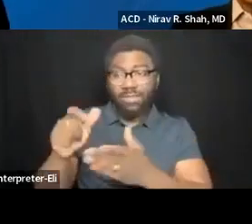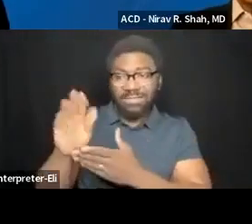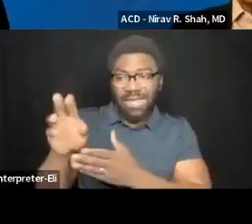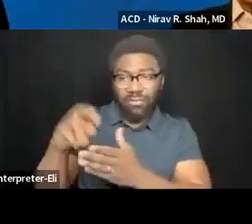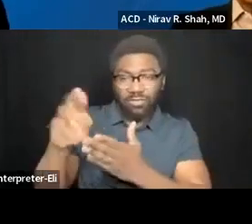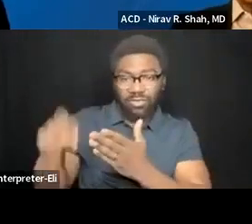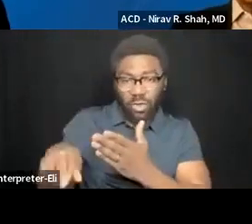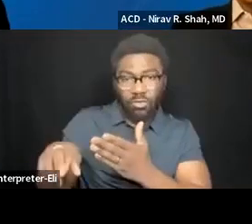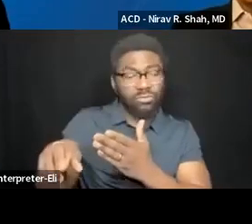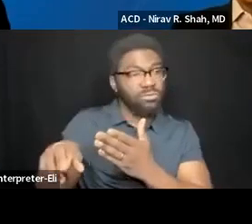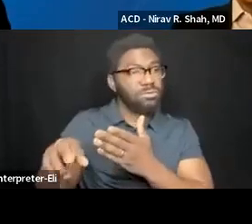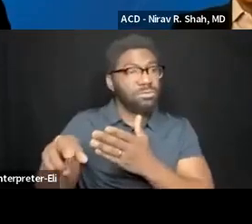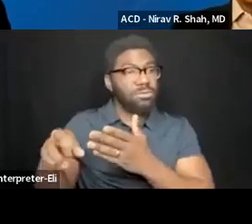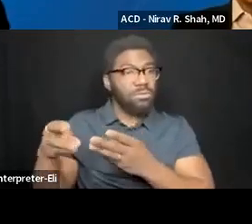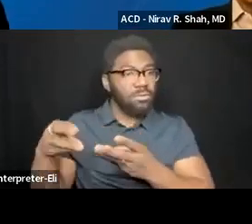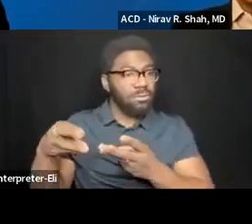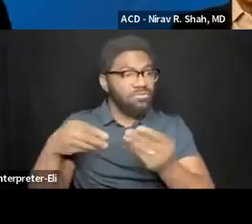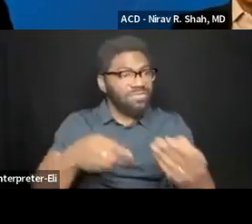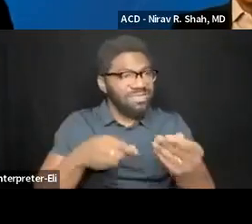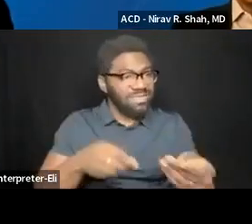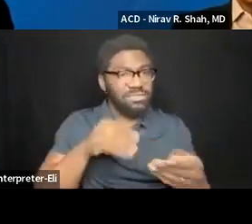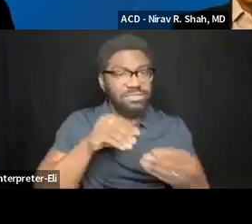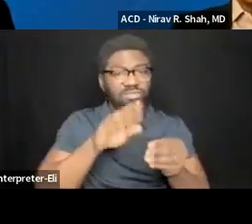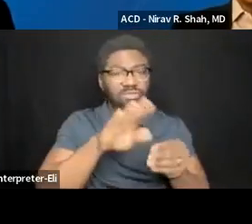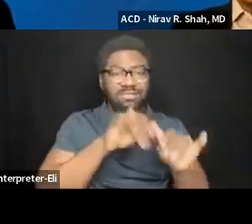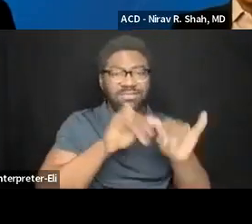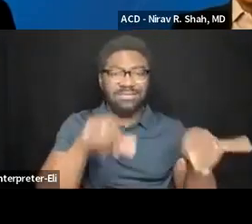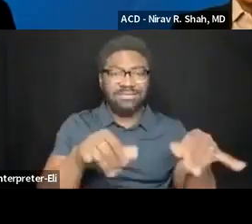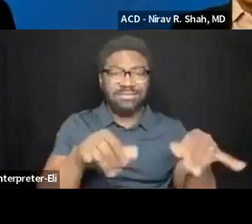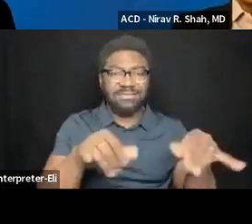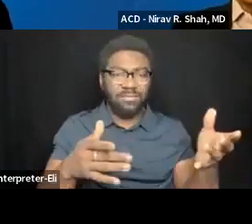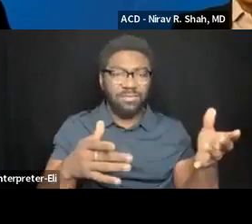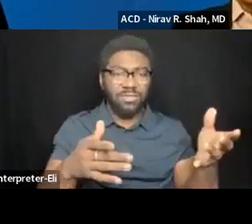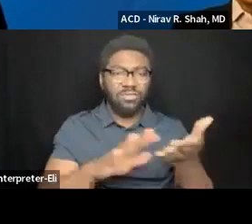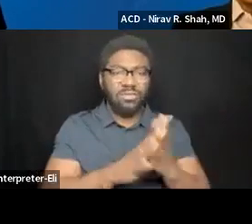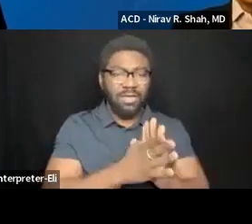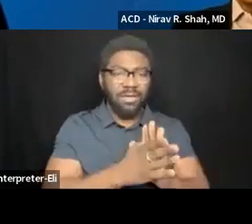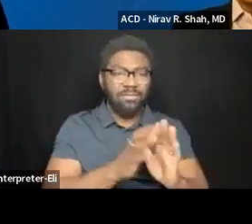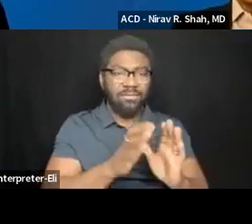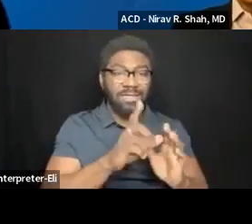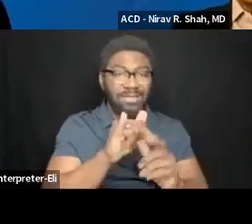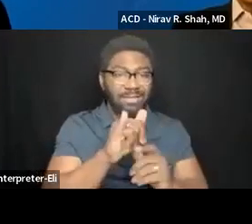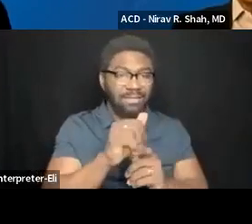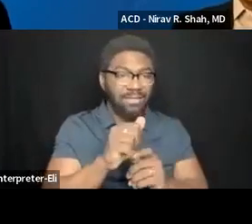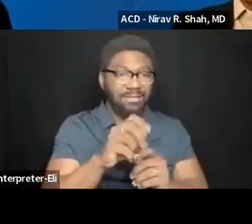and what the researchers are developing to something that can become a CLIA test or that is validated, you know,